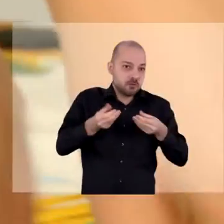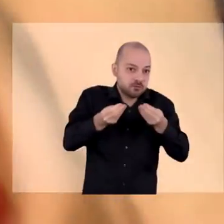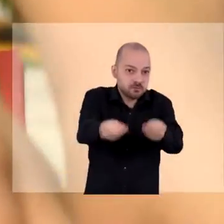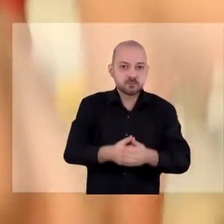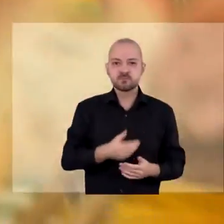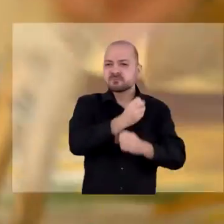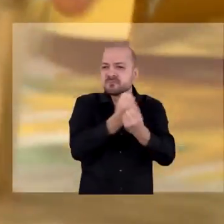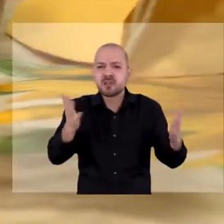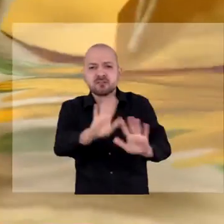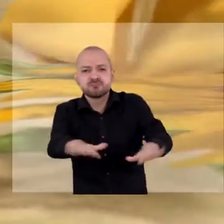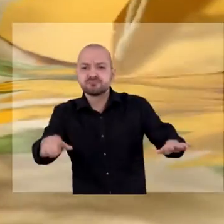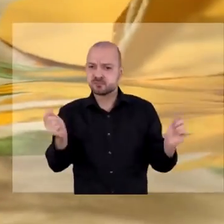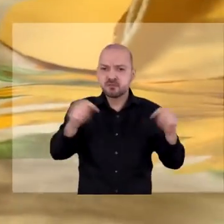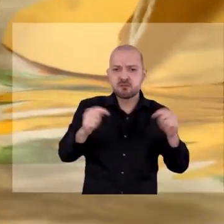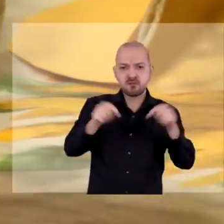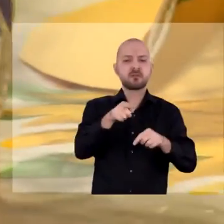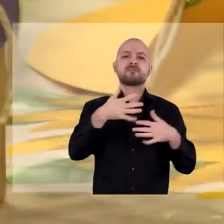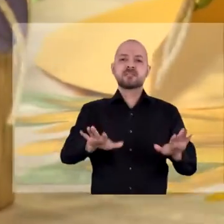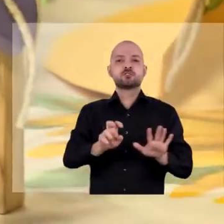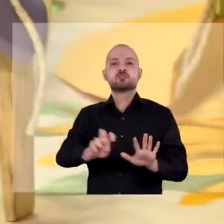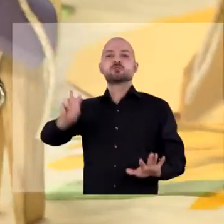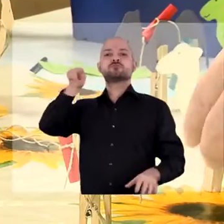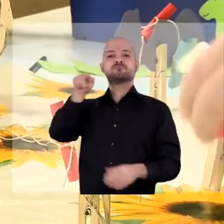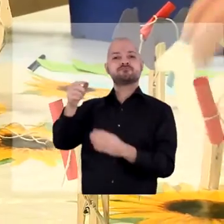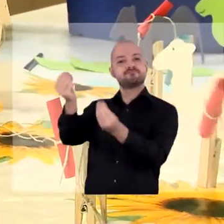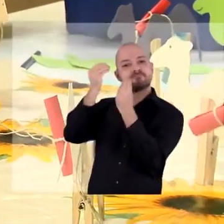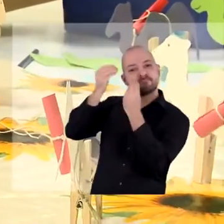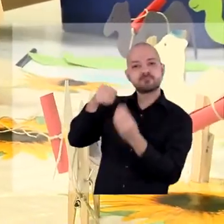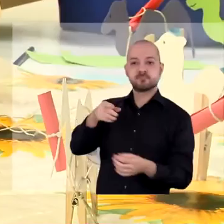Many of the kids who have been coming to the event right from the start are now going through school or training.